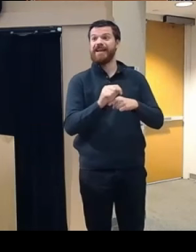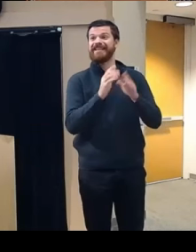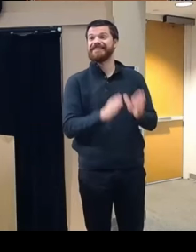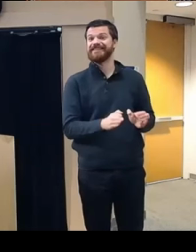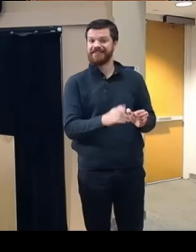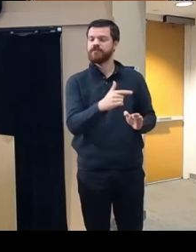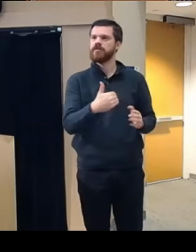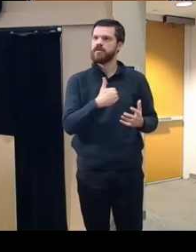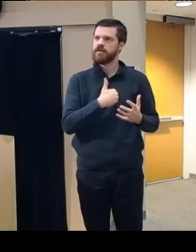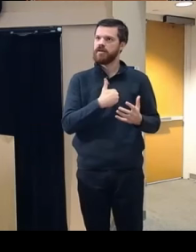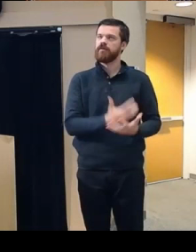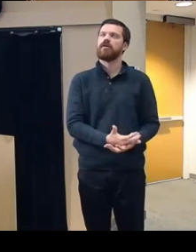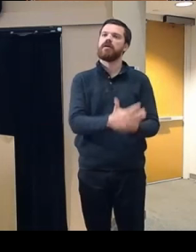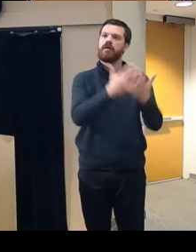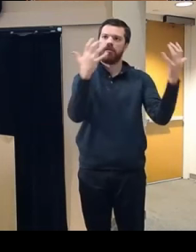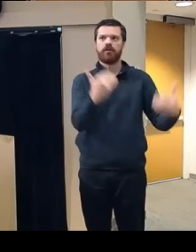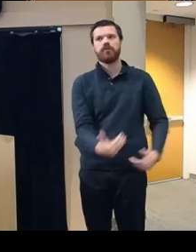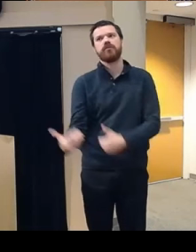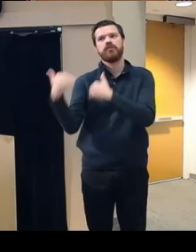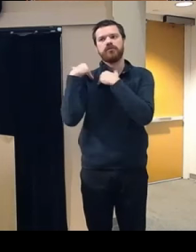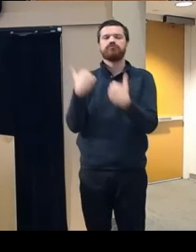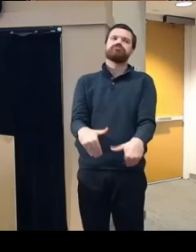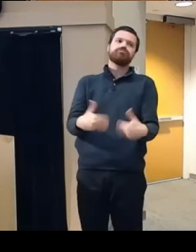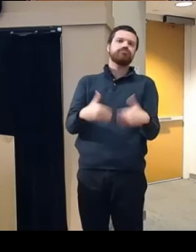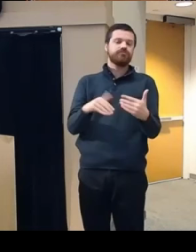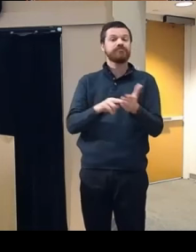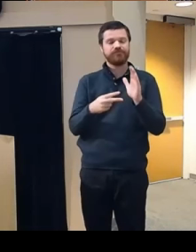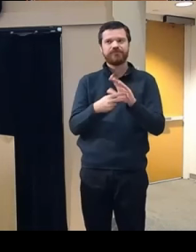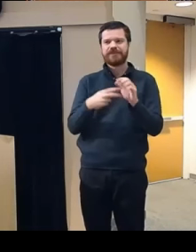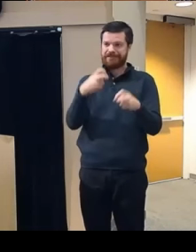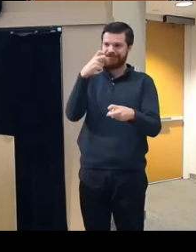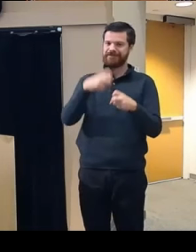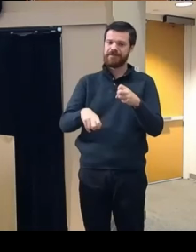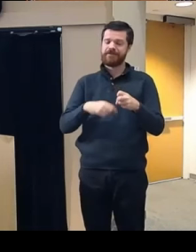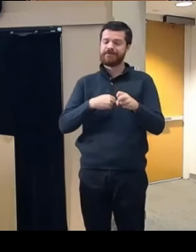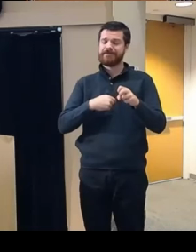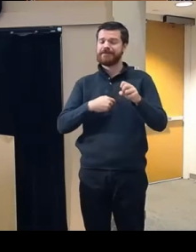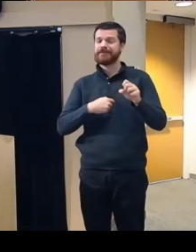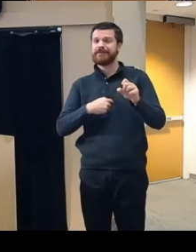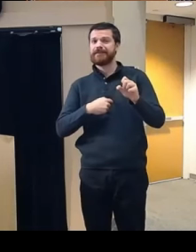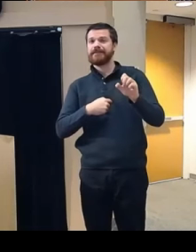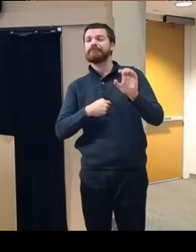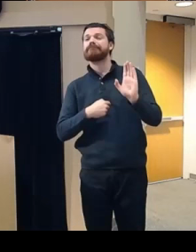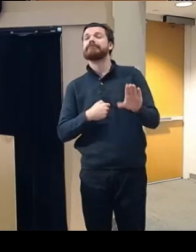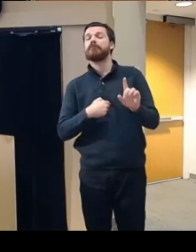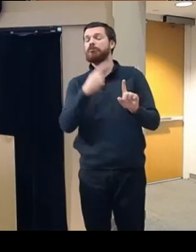they've got a lot on their plates um so I think can be tough to um kind of put something else on